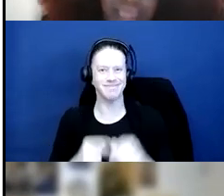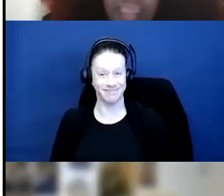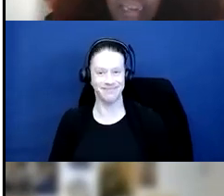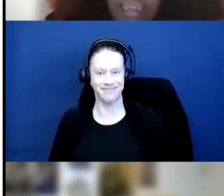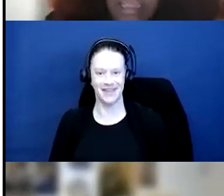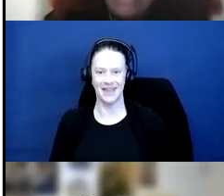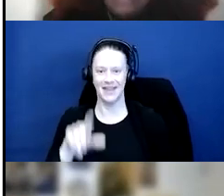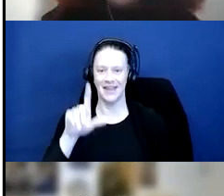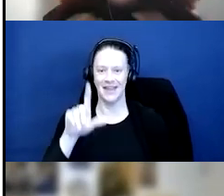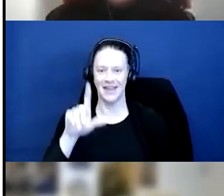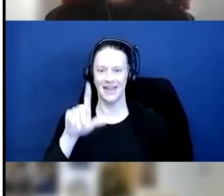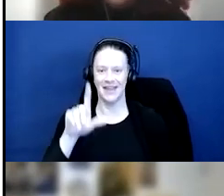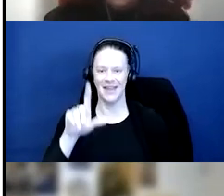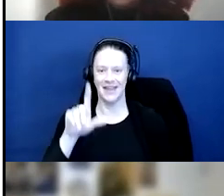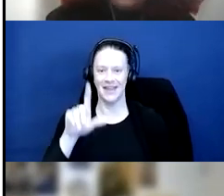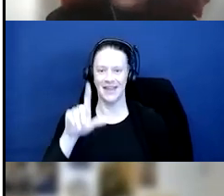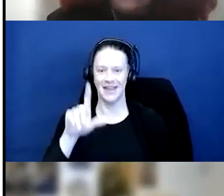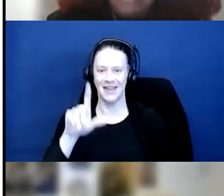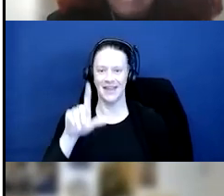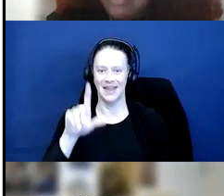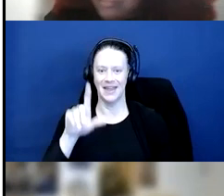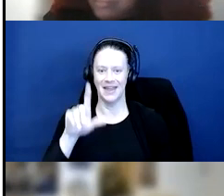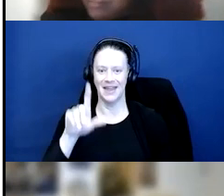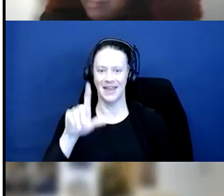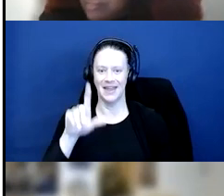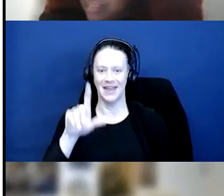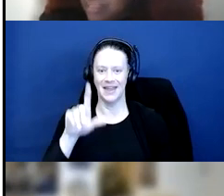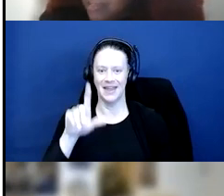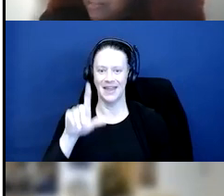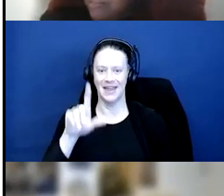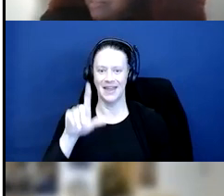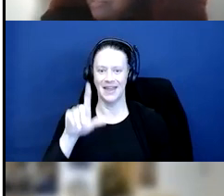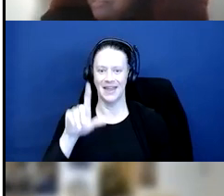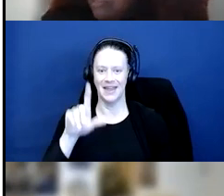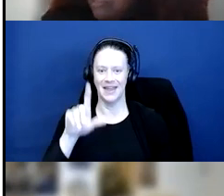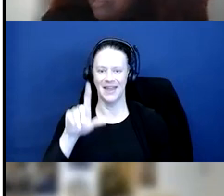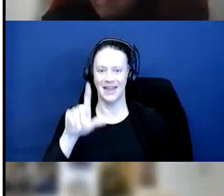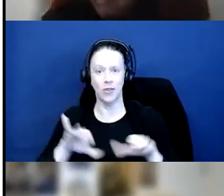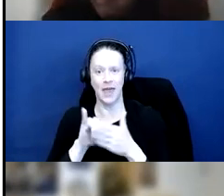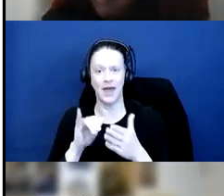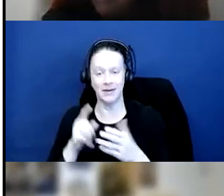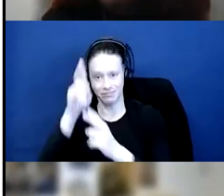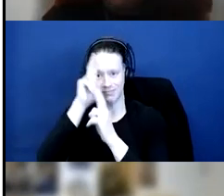I just want to say thank you. And I put in the chat that I do this in honor of Senator Avel Gordly,